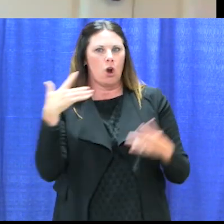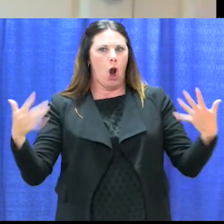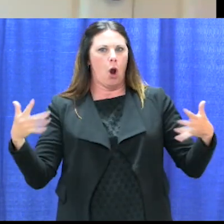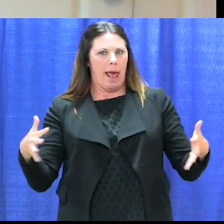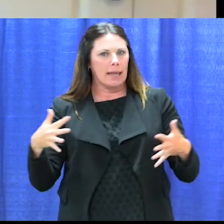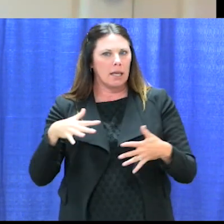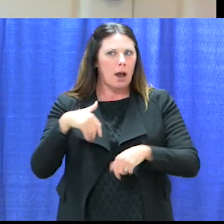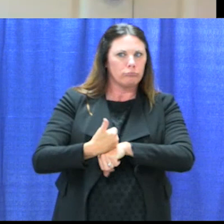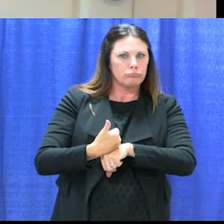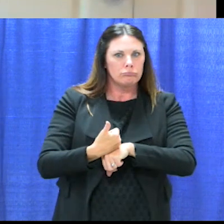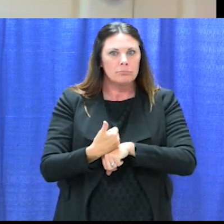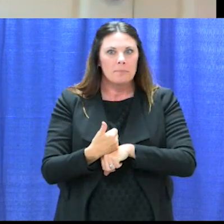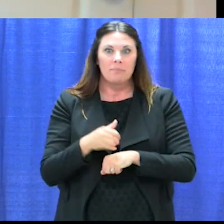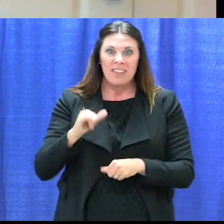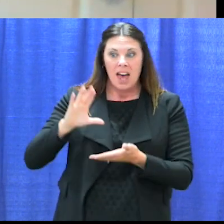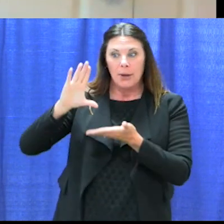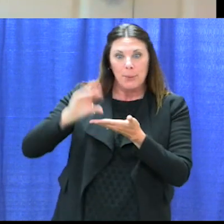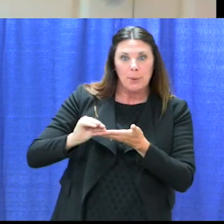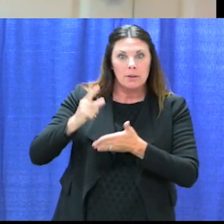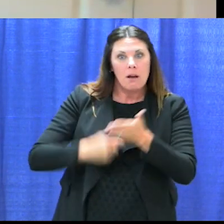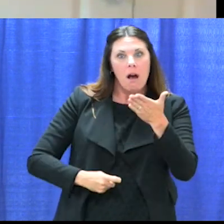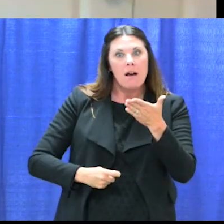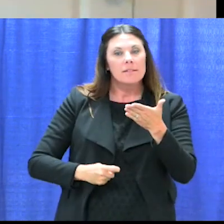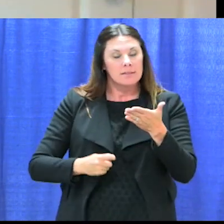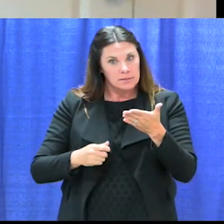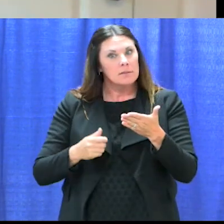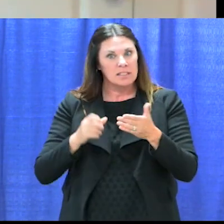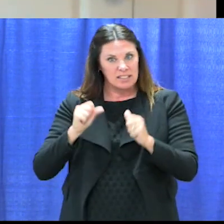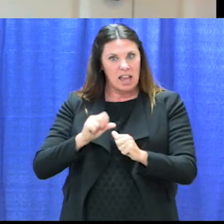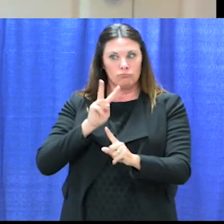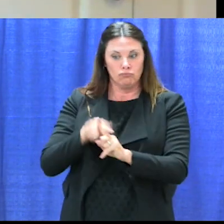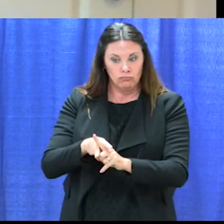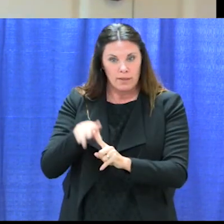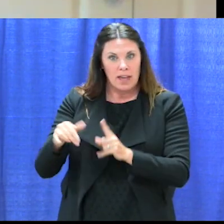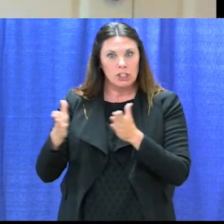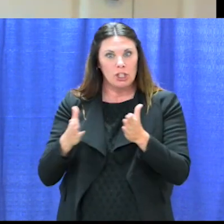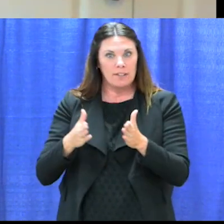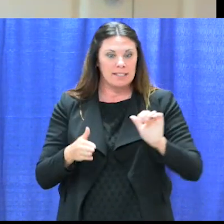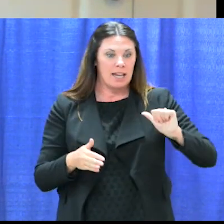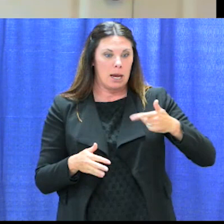The discounts can be applied to services between the dates of April 1st and September 30th